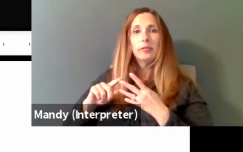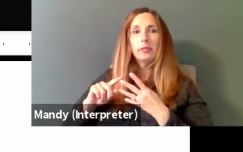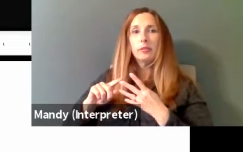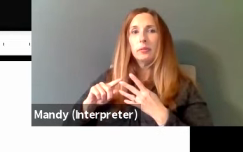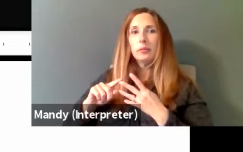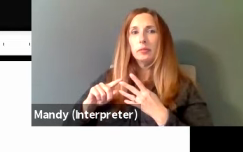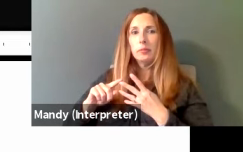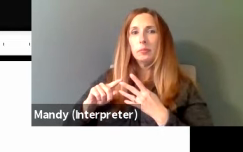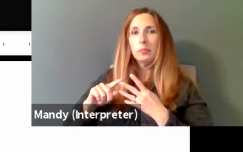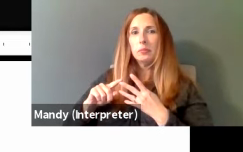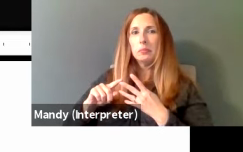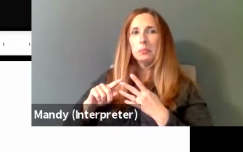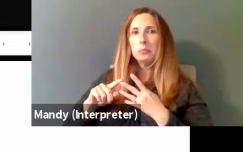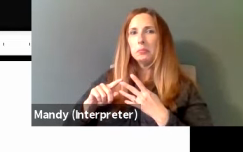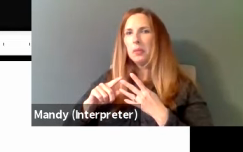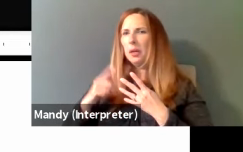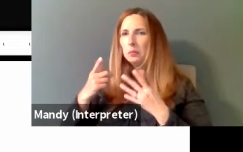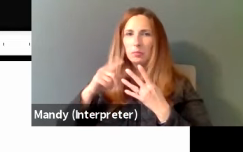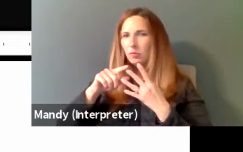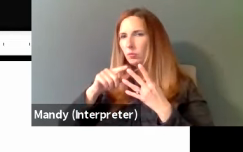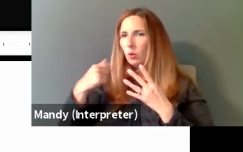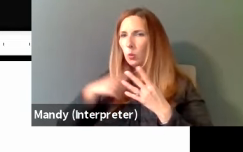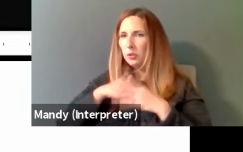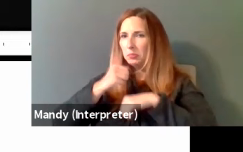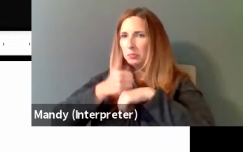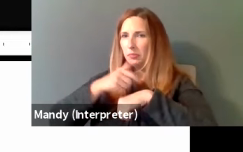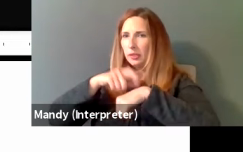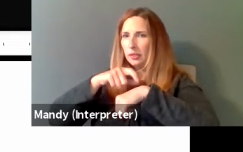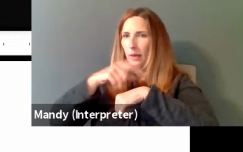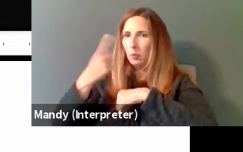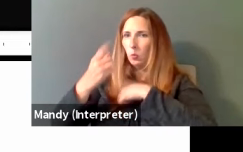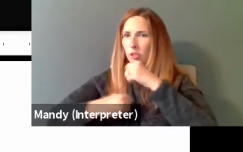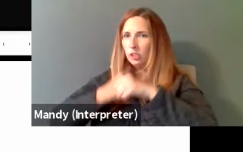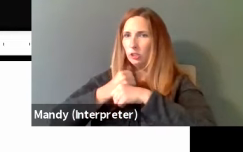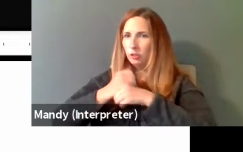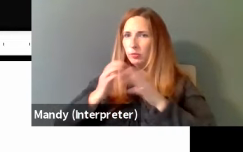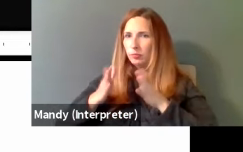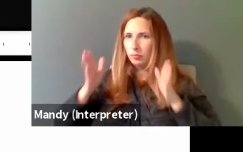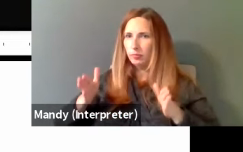and we did it with them for a one-year period. So they're going to look at their actual clients.